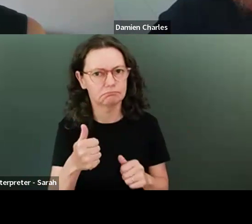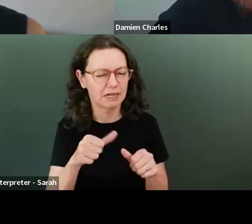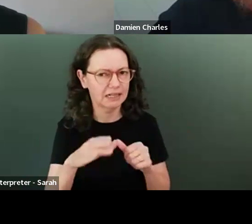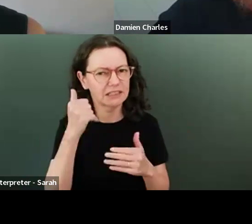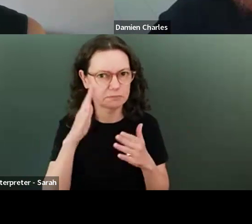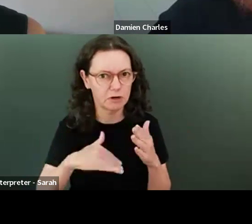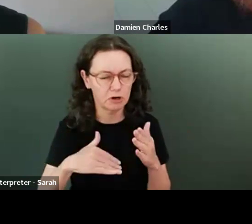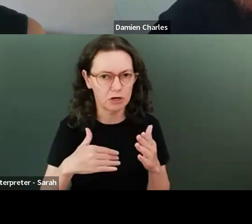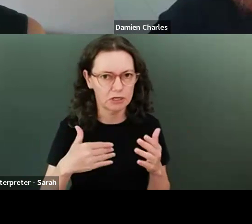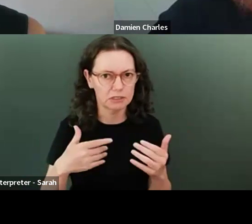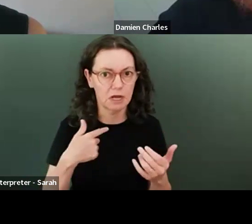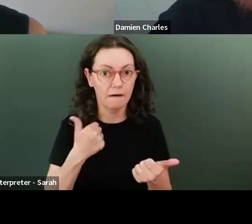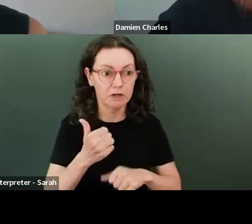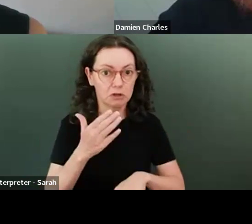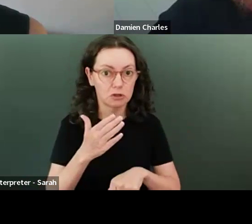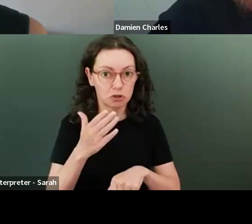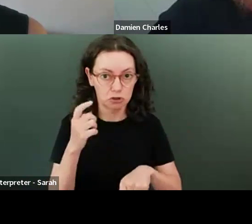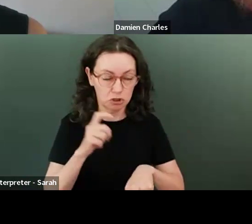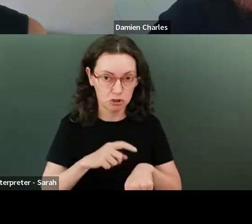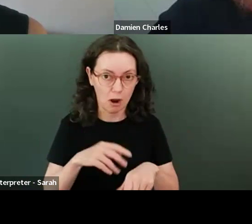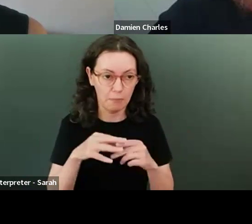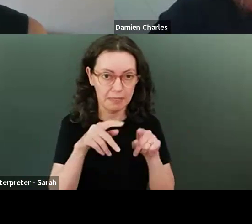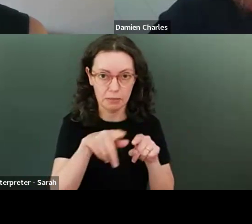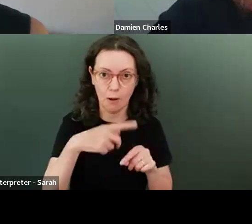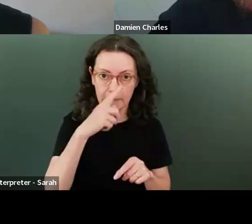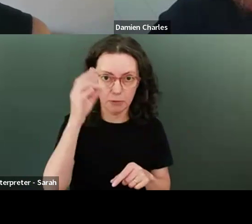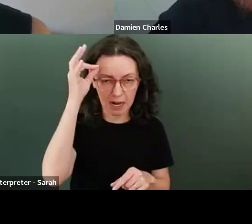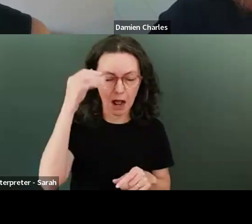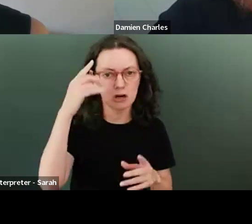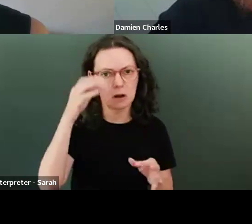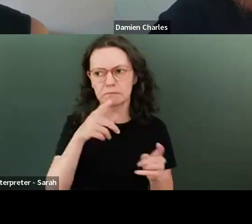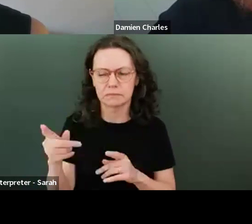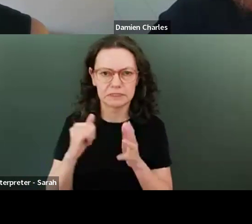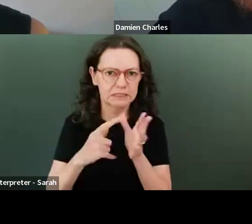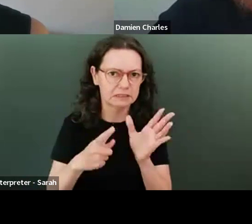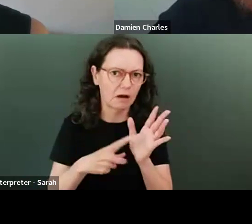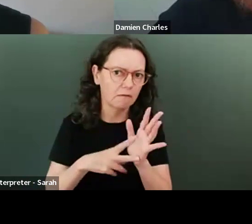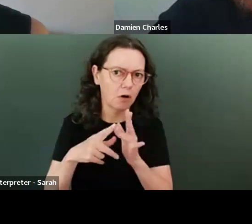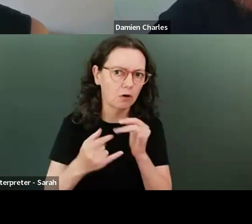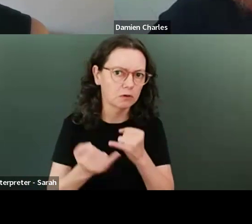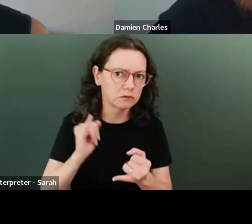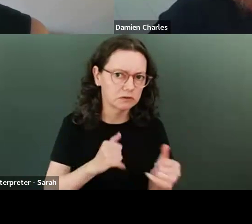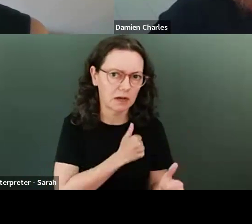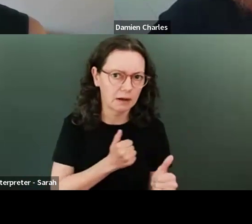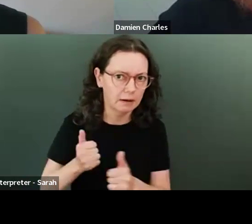and once I finished my time there I decided I was going to do the Salvation